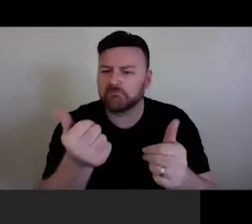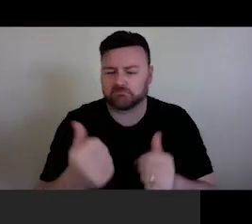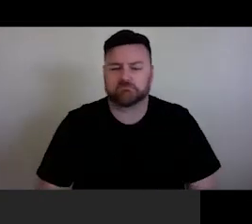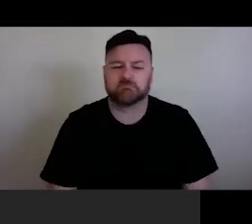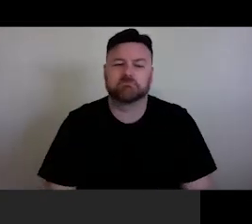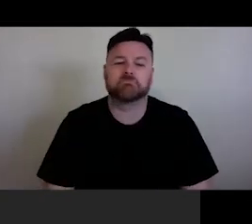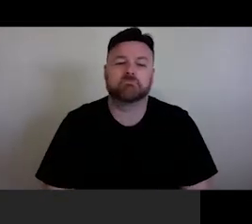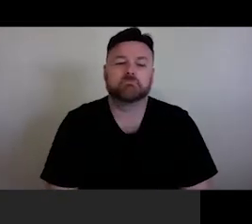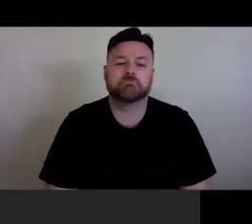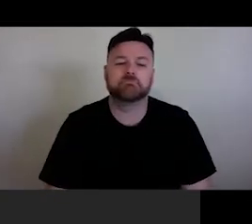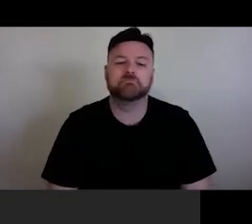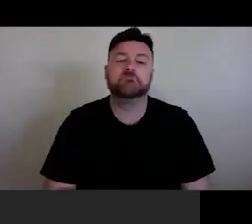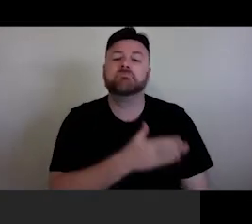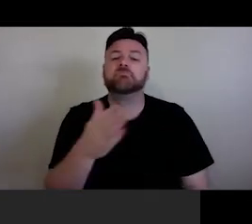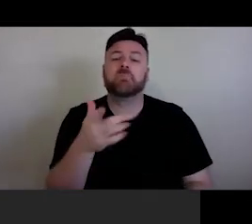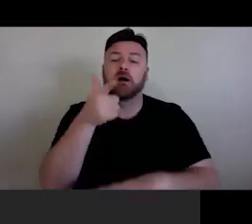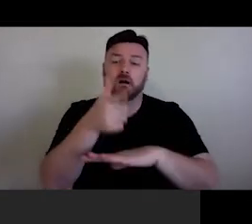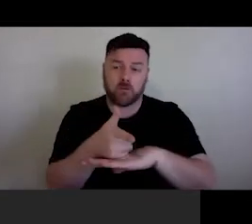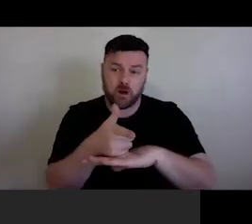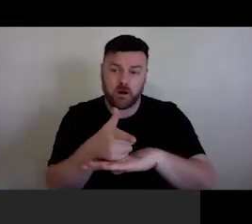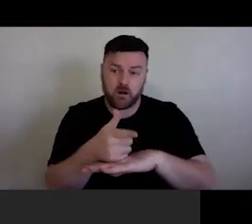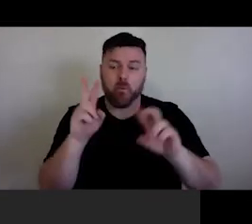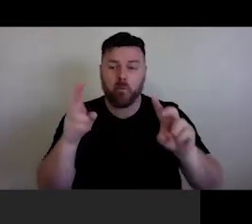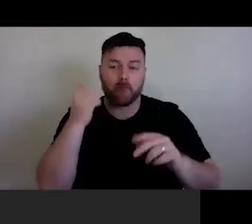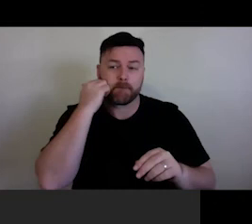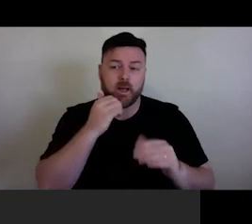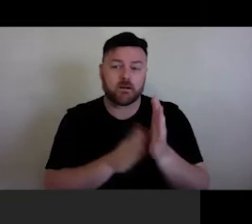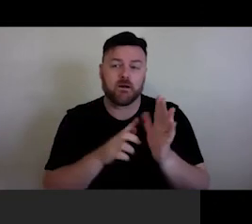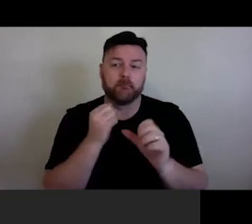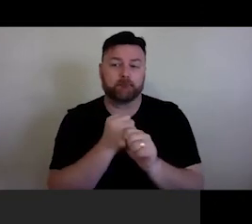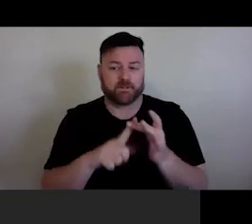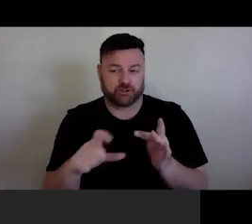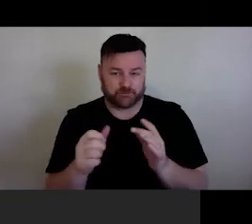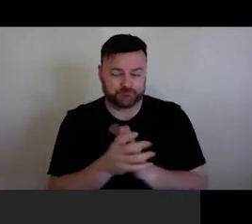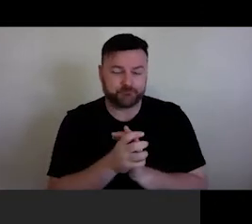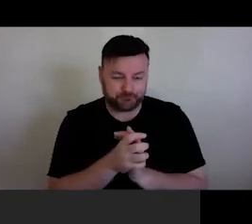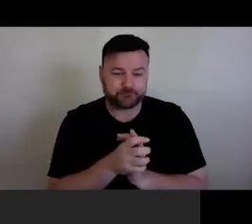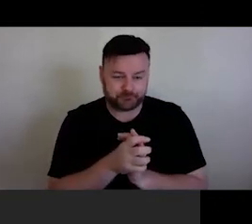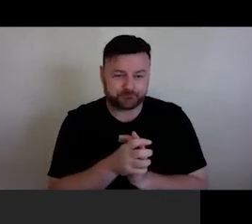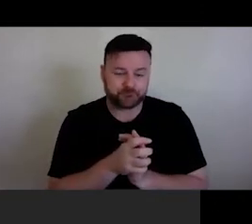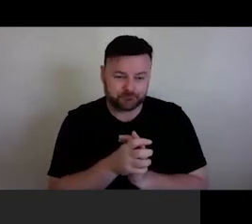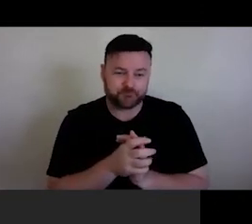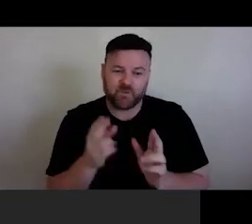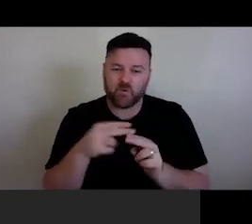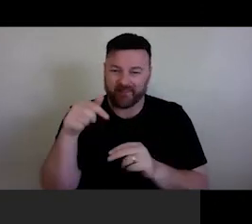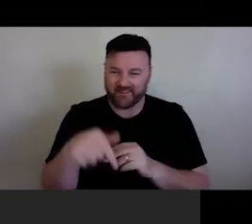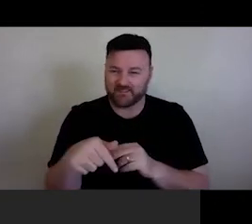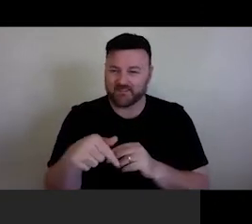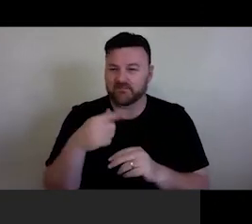recommend the type of camera to get would be a Black Magic camera in this set-up. The reason nor that is the Black Magic little video mixer